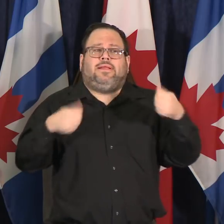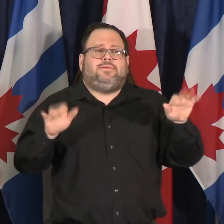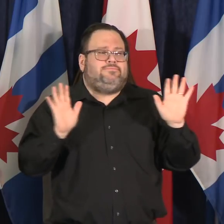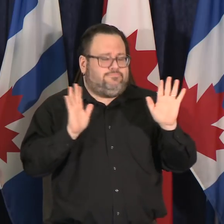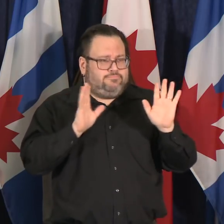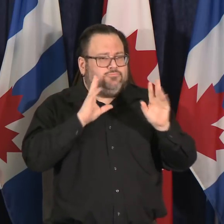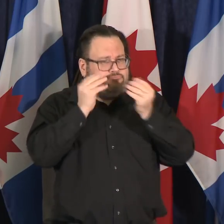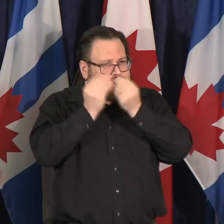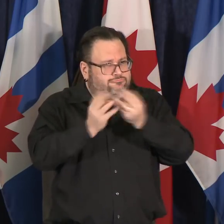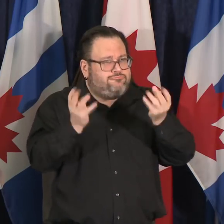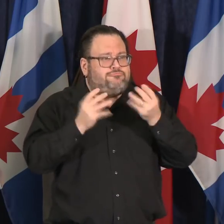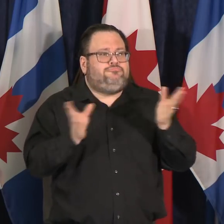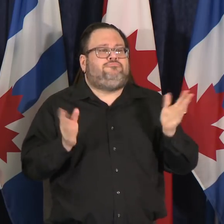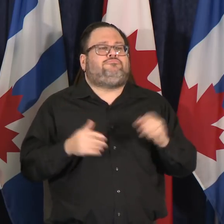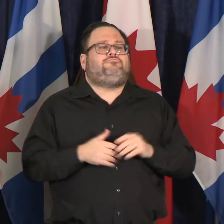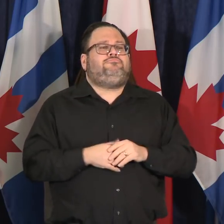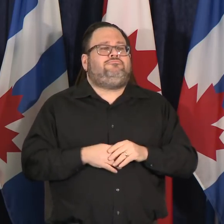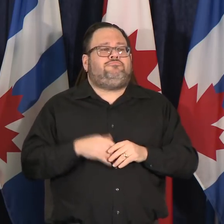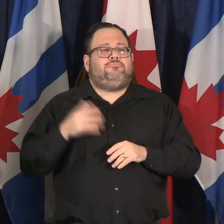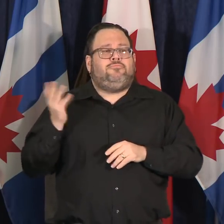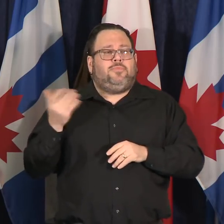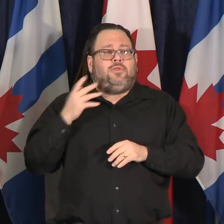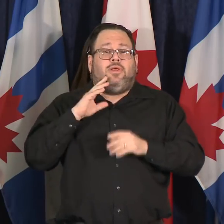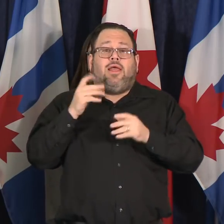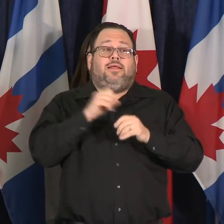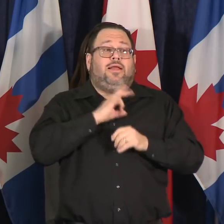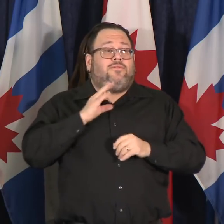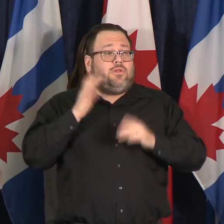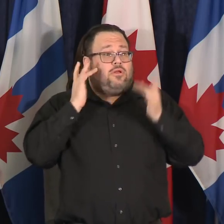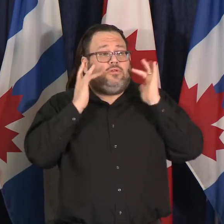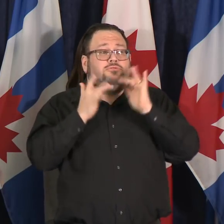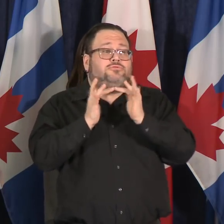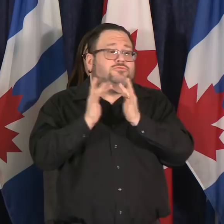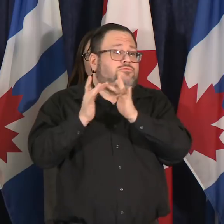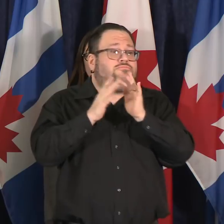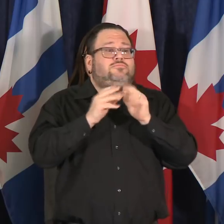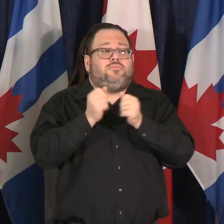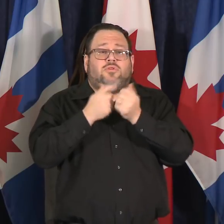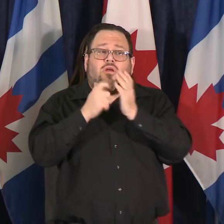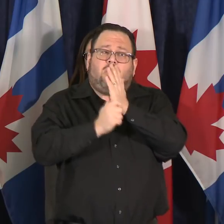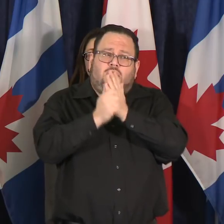a manager's guide have all been developed for our workforce as I have